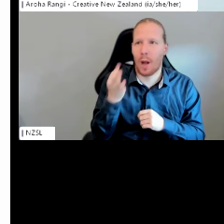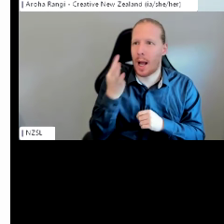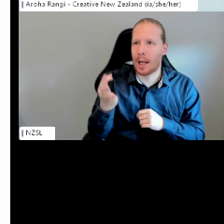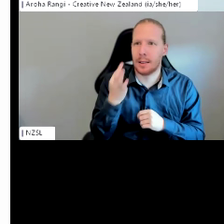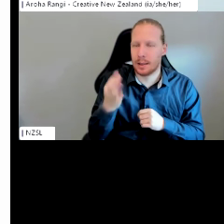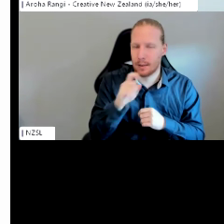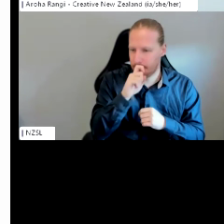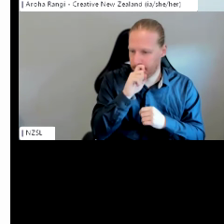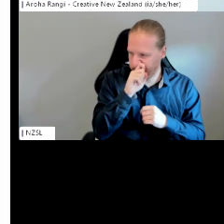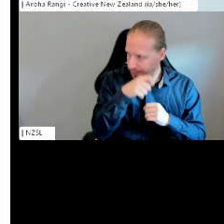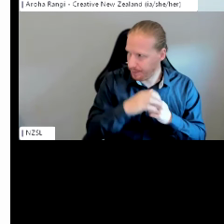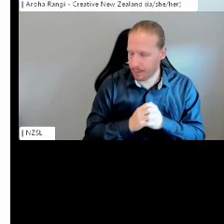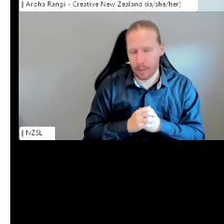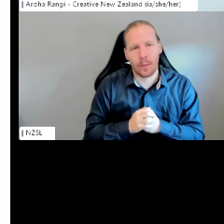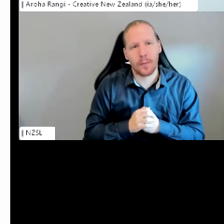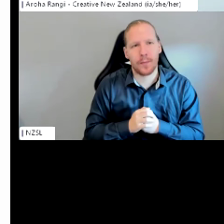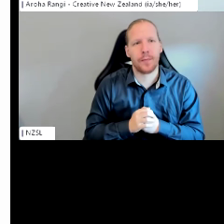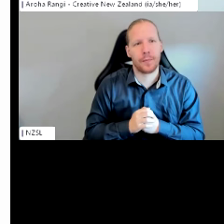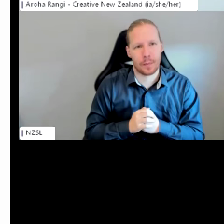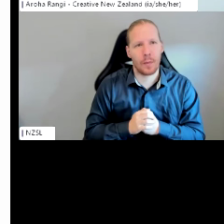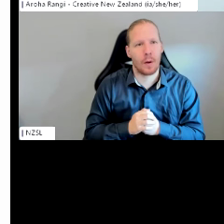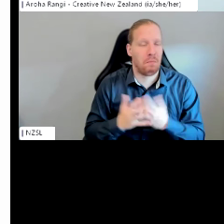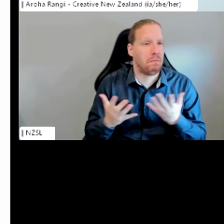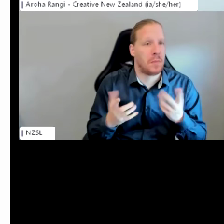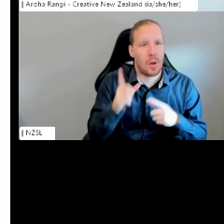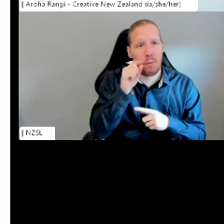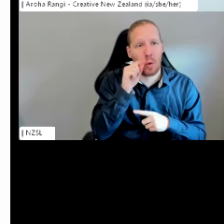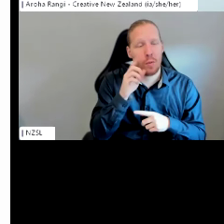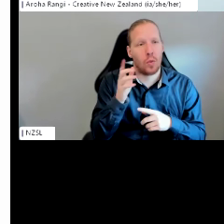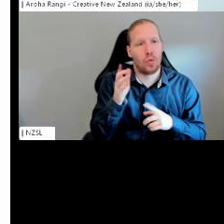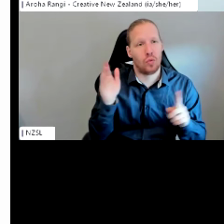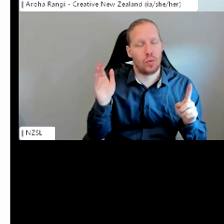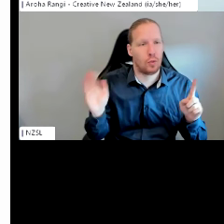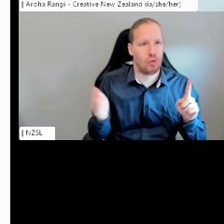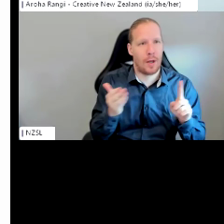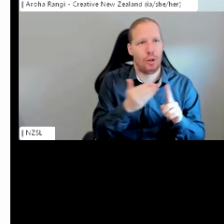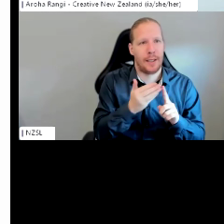propositioning them as soon as you can might be a might be a way to go. Um so there's this 1.22